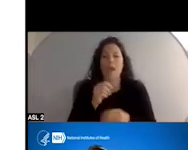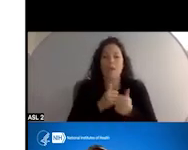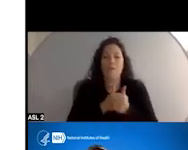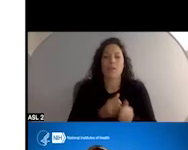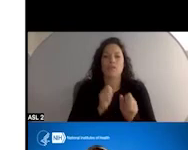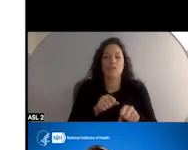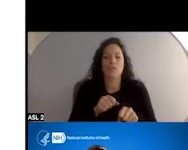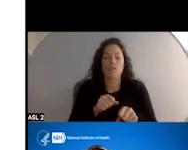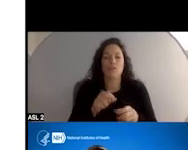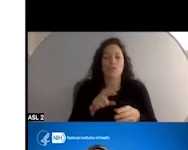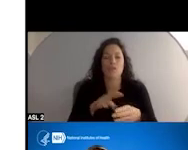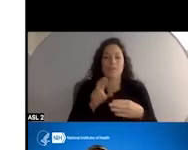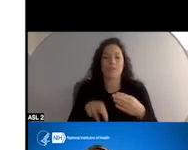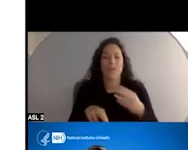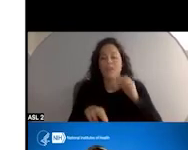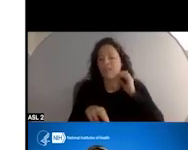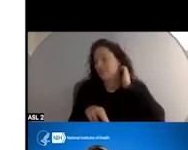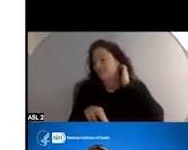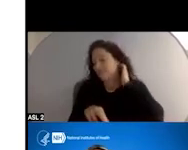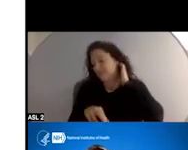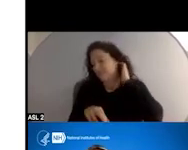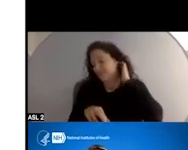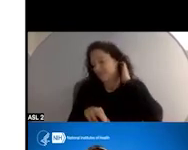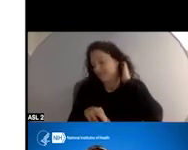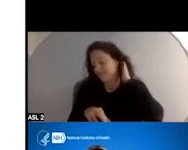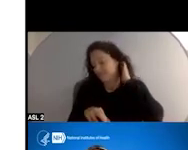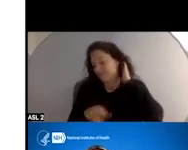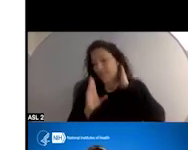can be taken into account in future funding decisions,